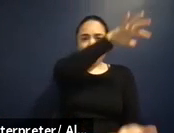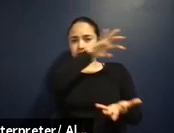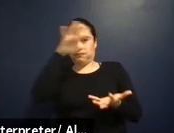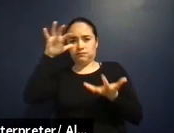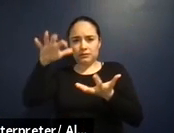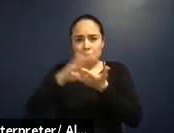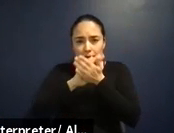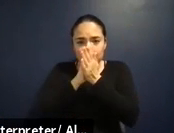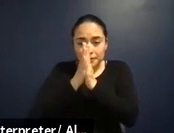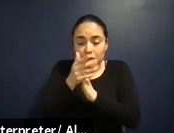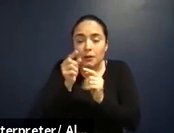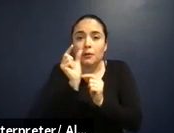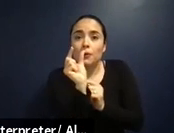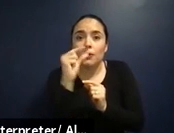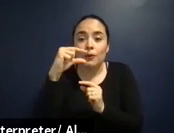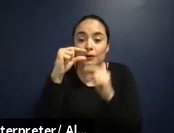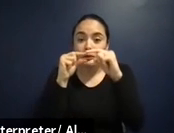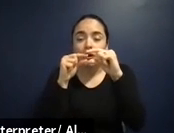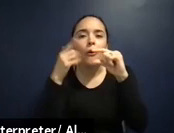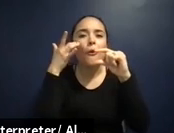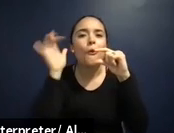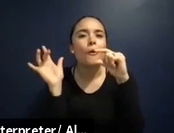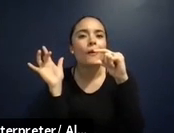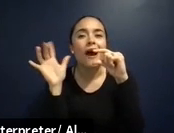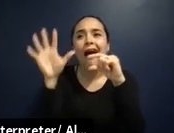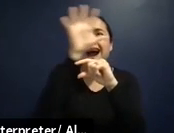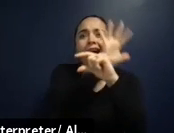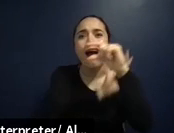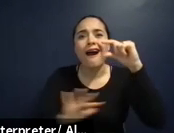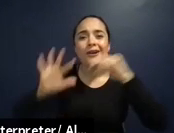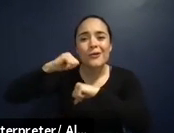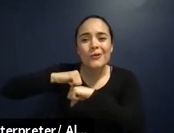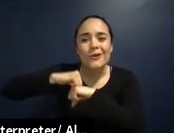I'd have to put, like, a hundred of these blocks into the furnace to get a gold ingot out of it.